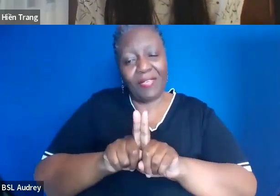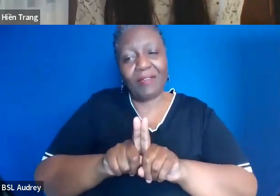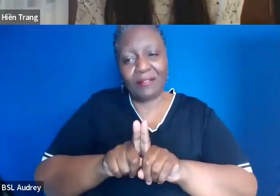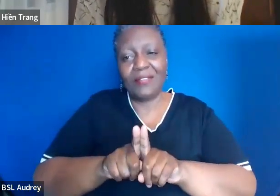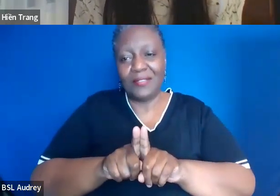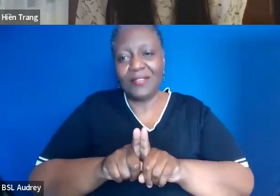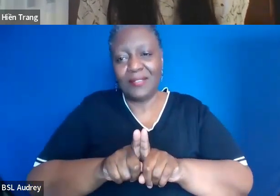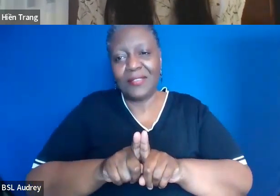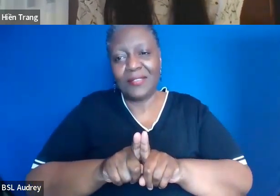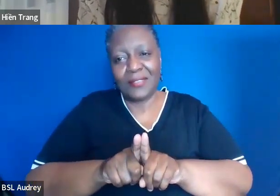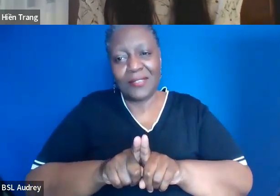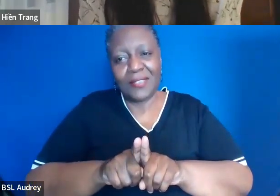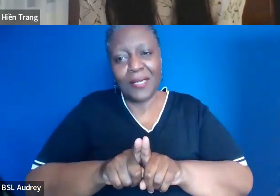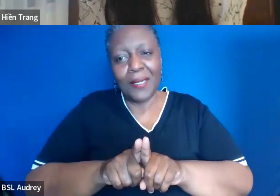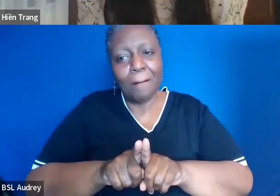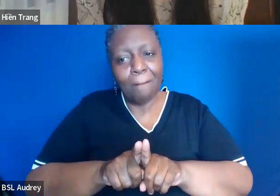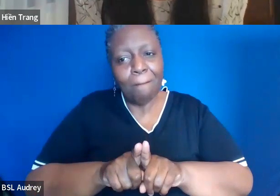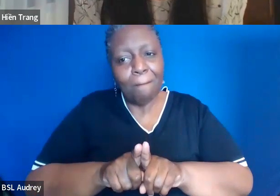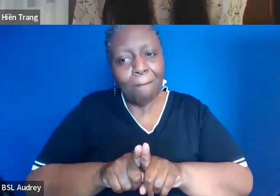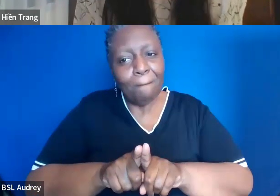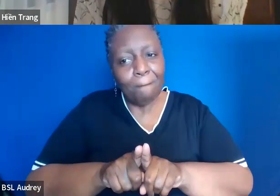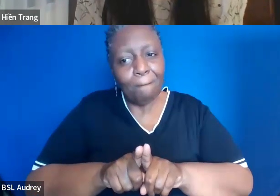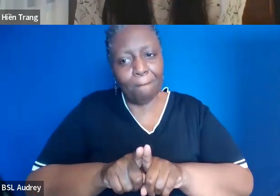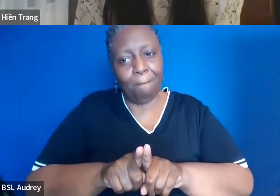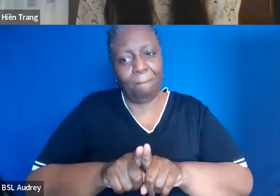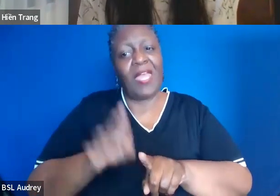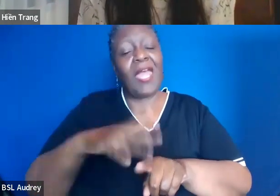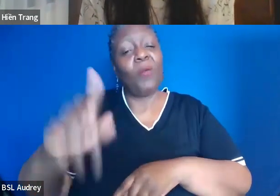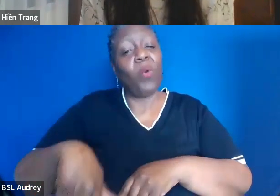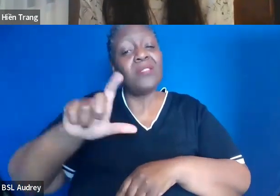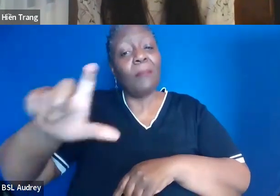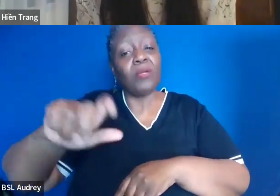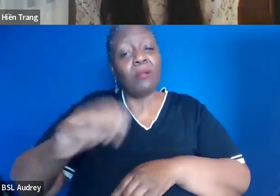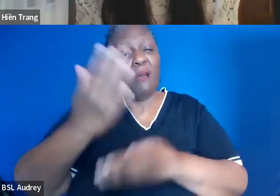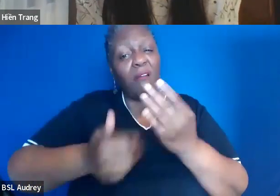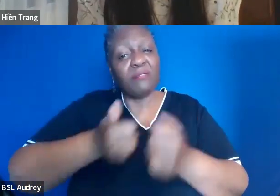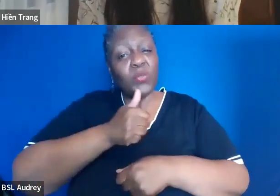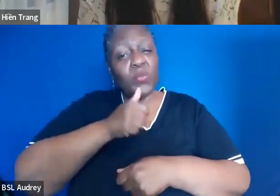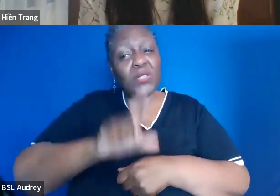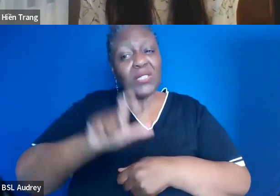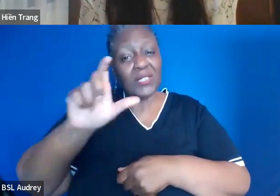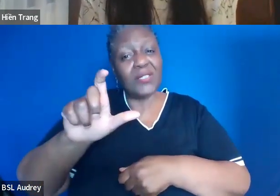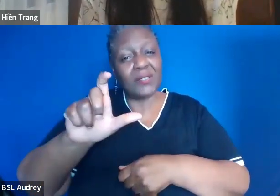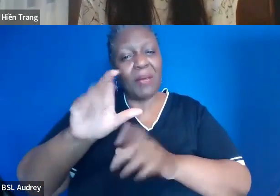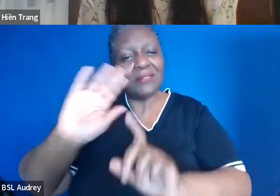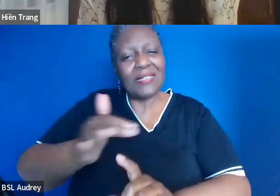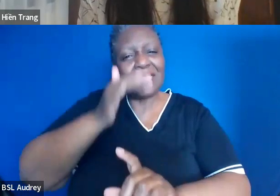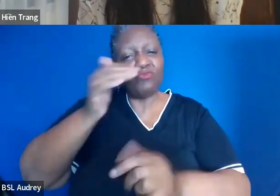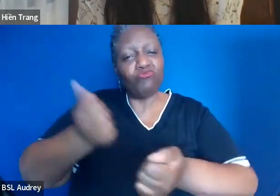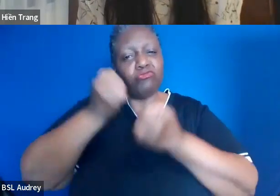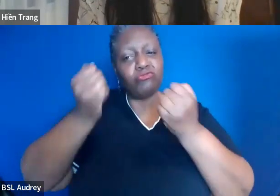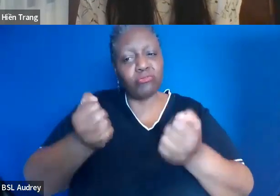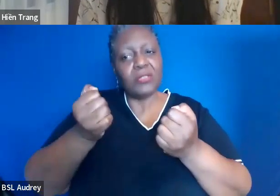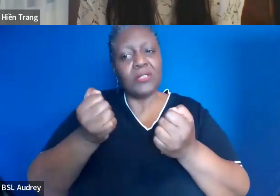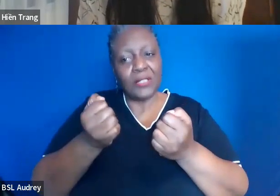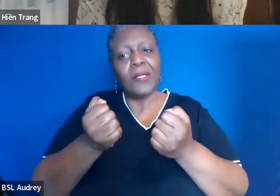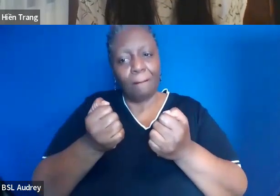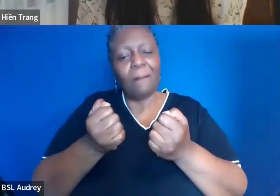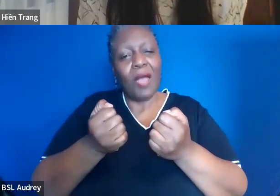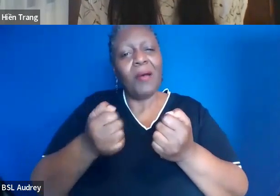uh is it was a bottle perfume half used but holy scented and it's fragrance lingers on my